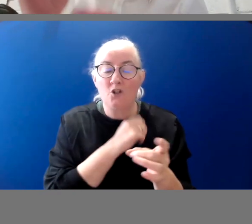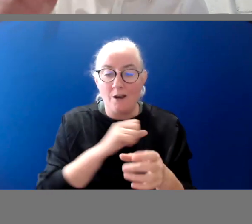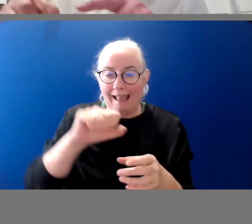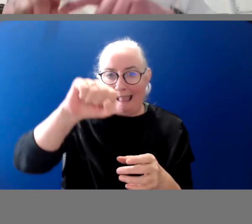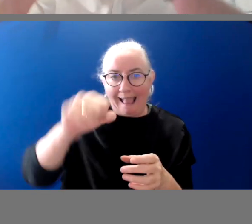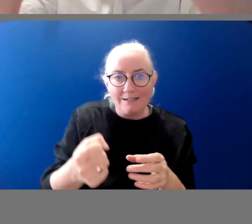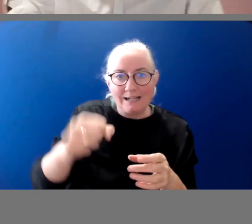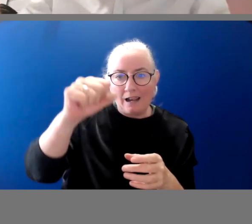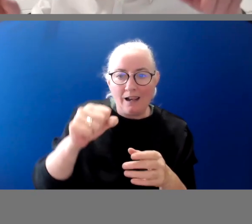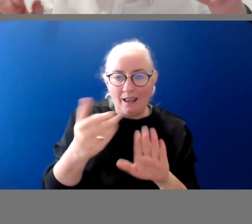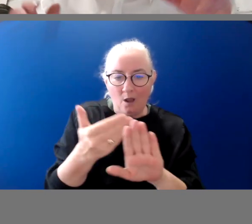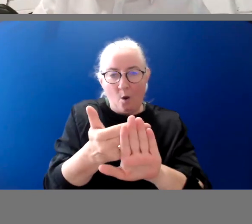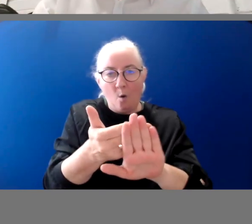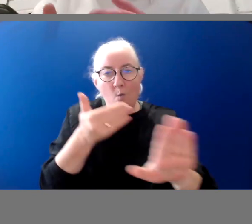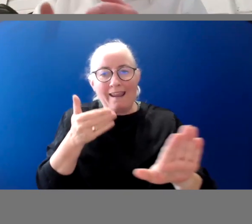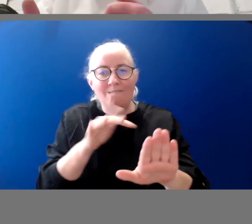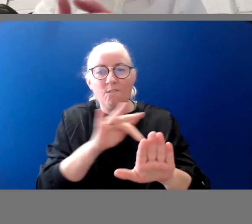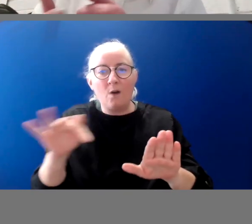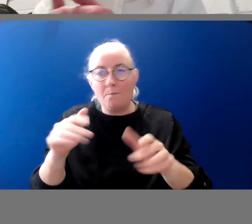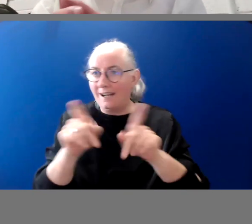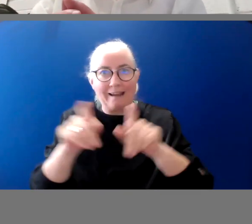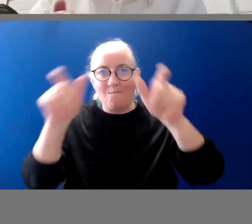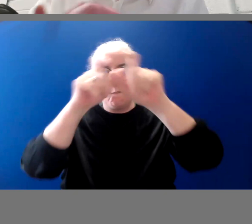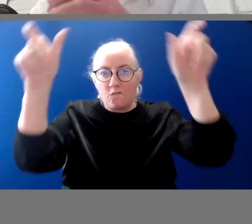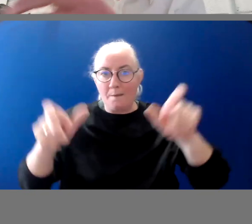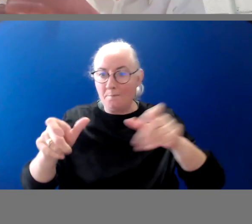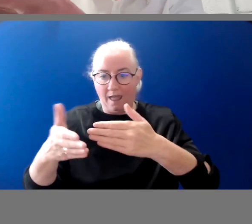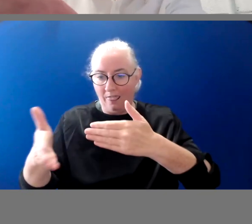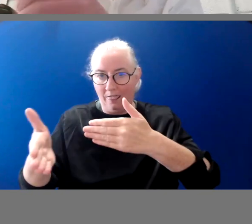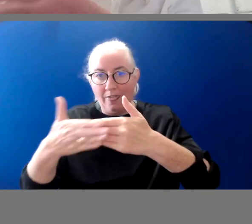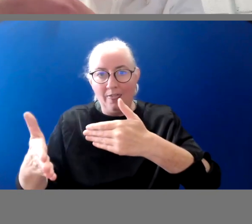away from the frame around the door so that you don't not knock if someone has poor strength or